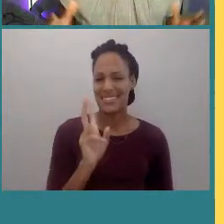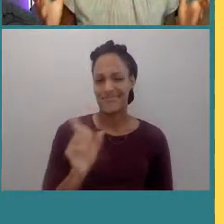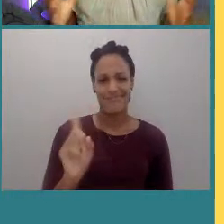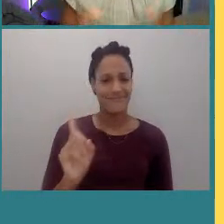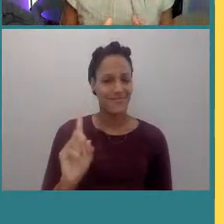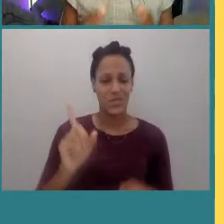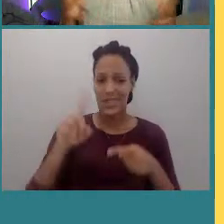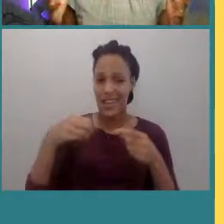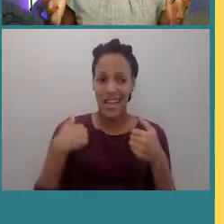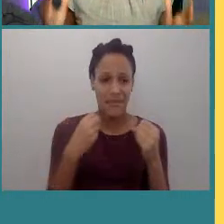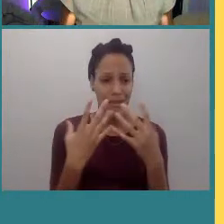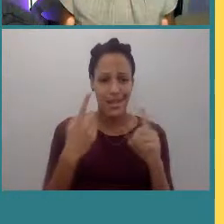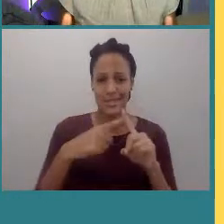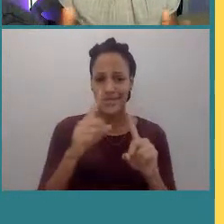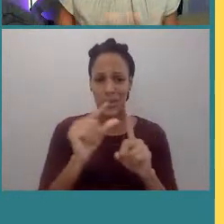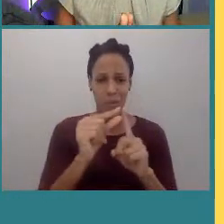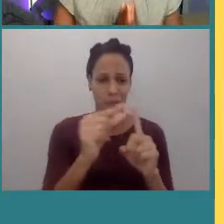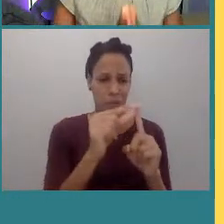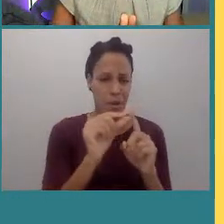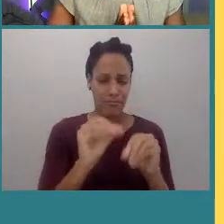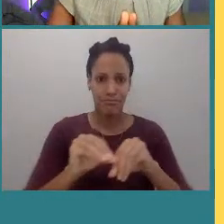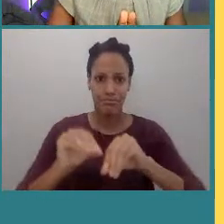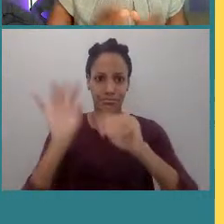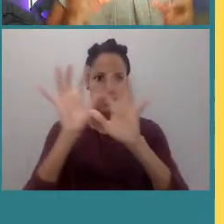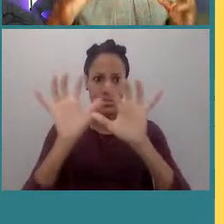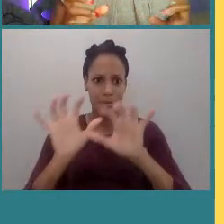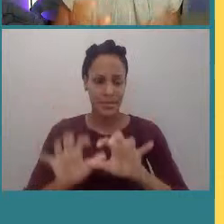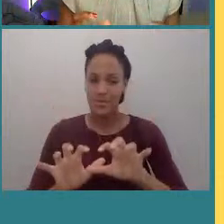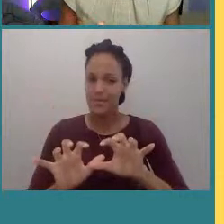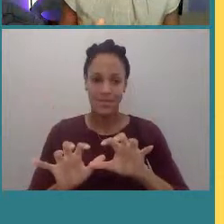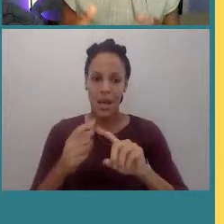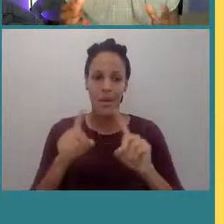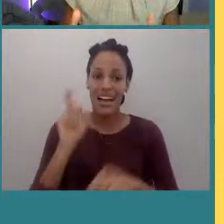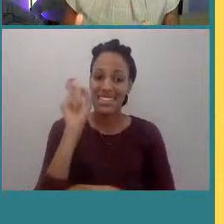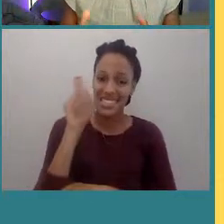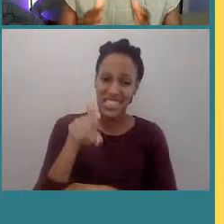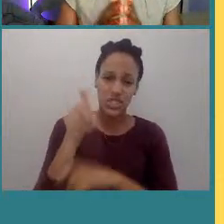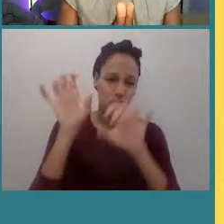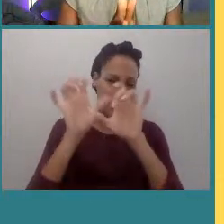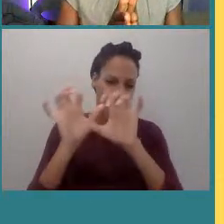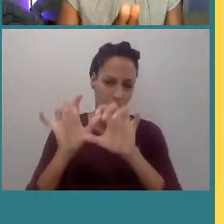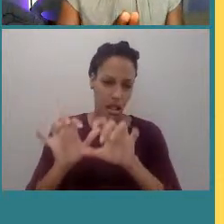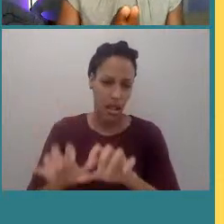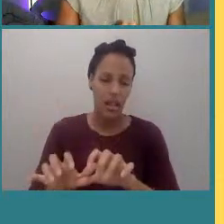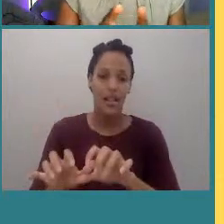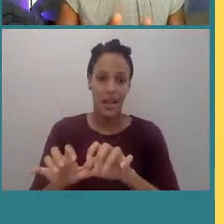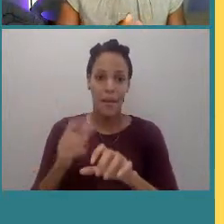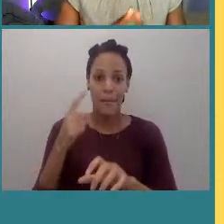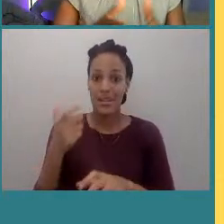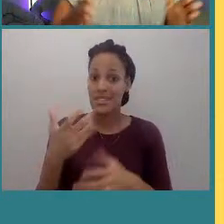of words on the slide but I had to write them on the sled because I want to say this very